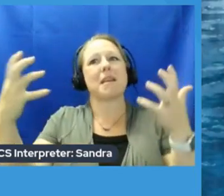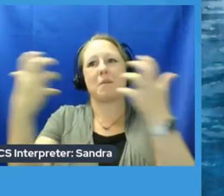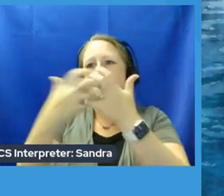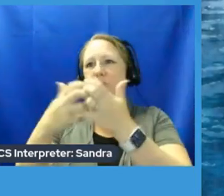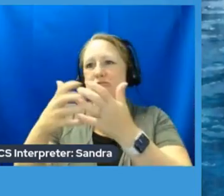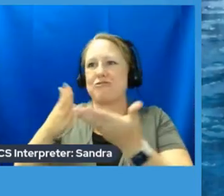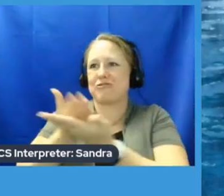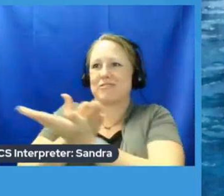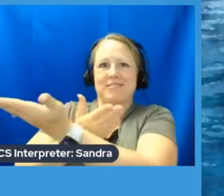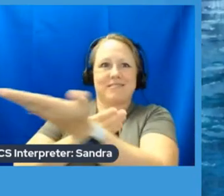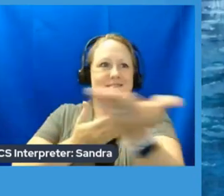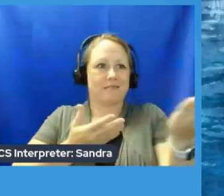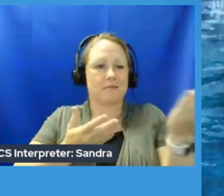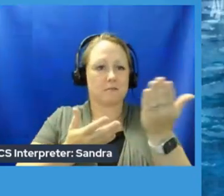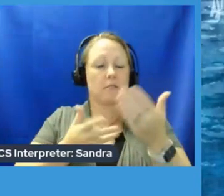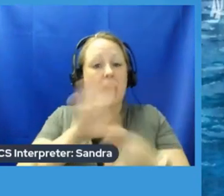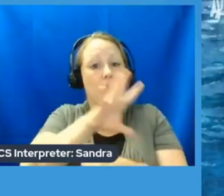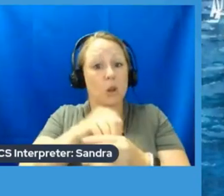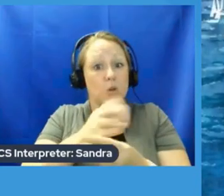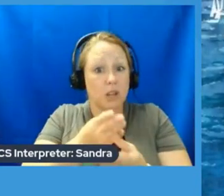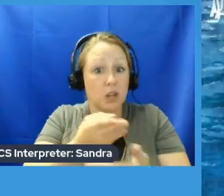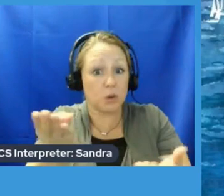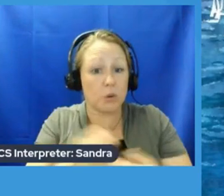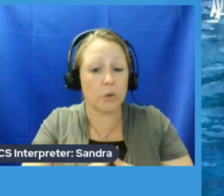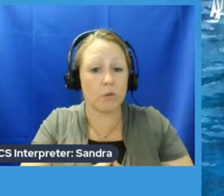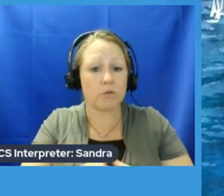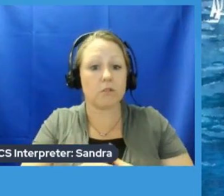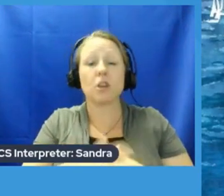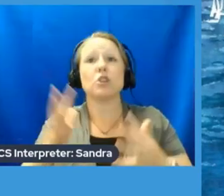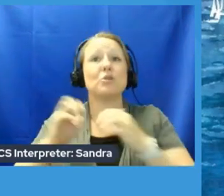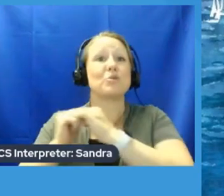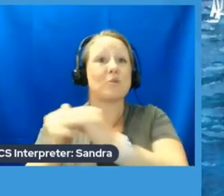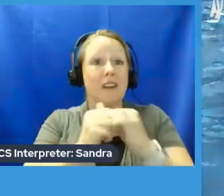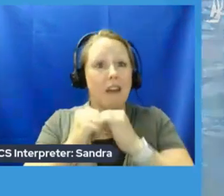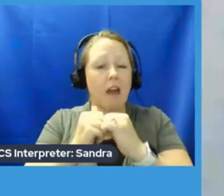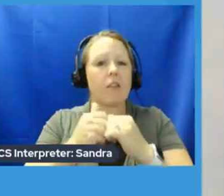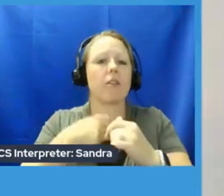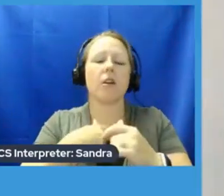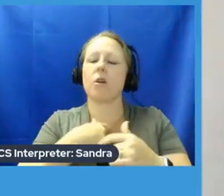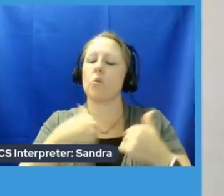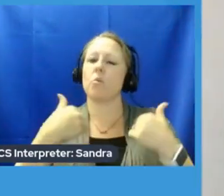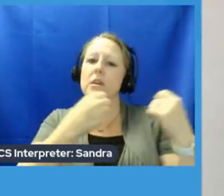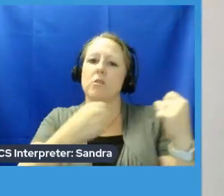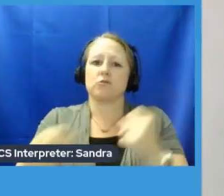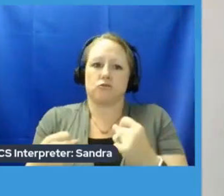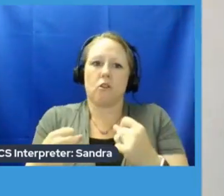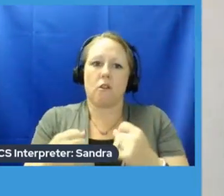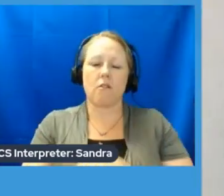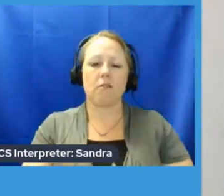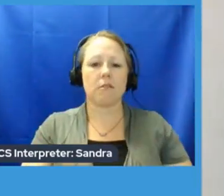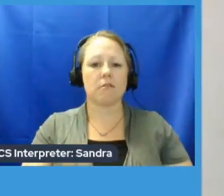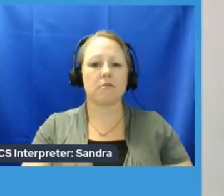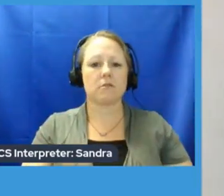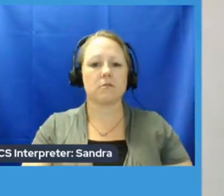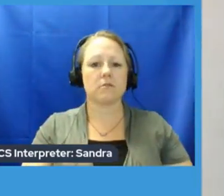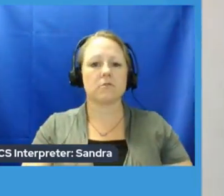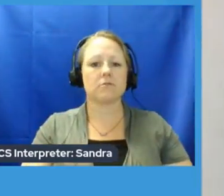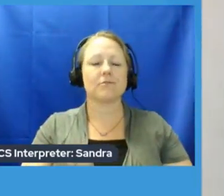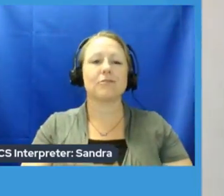Together we make a mighty fleet on behalf of children and families. Early childhood folks are a passionate bench.